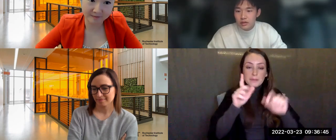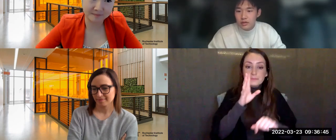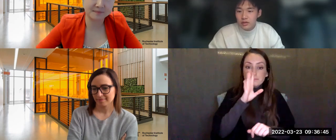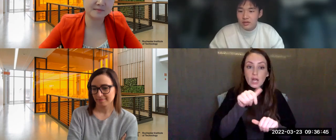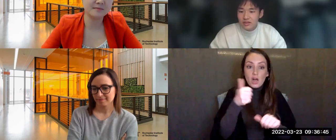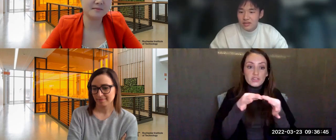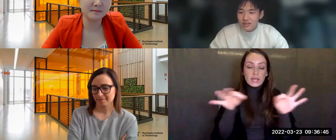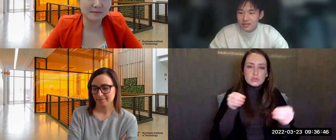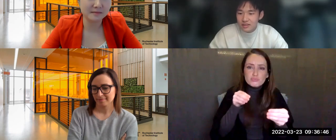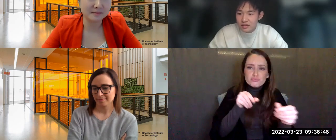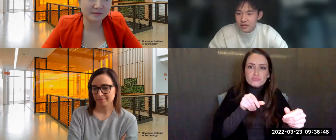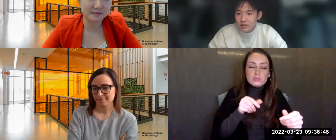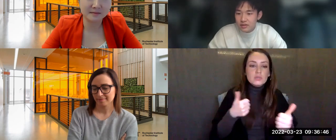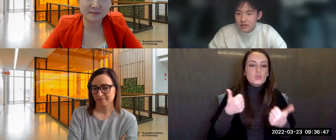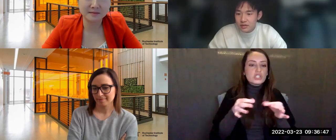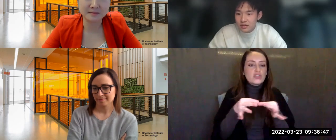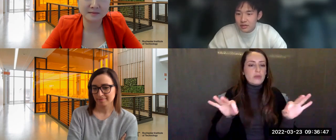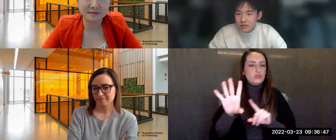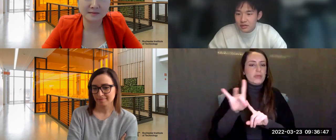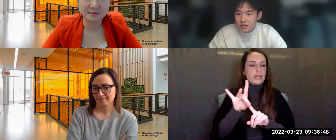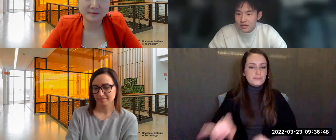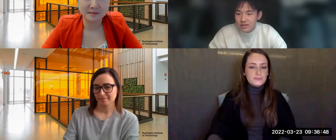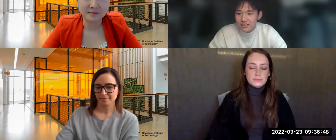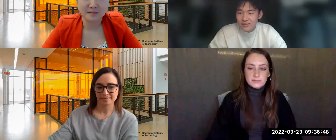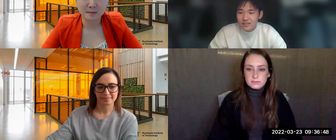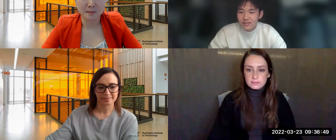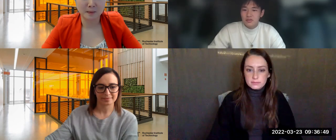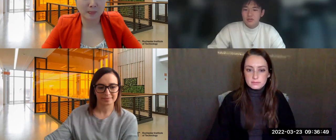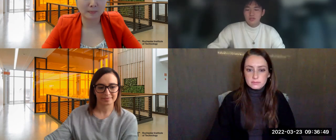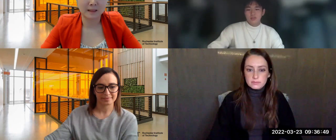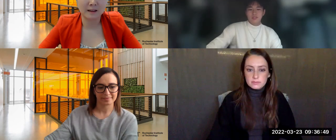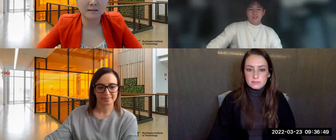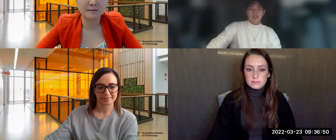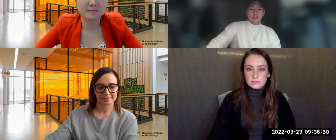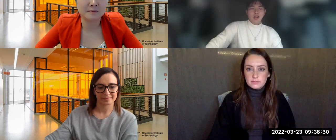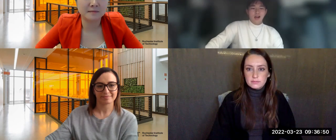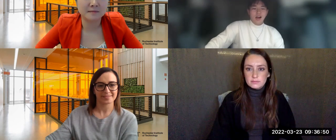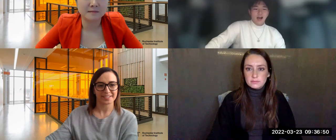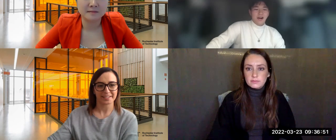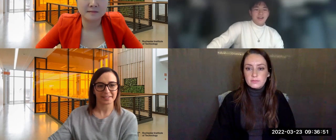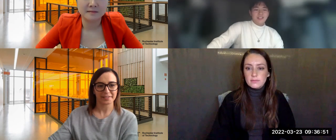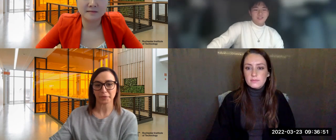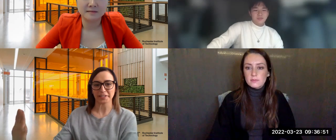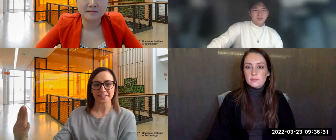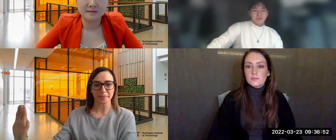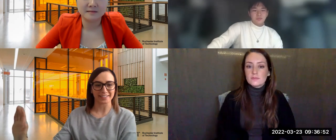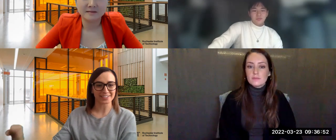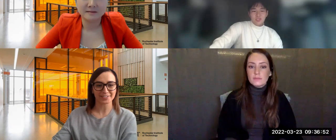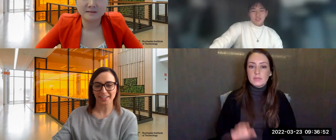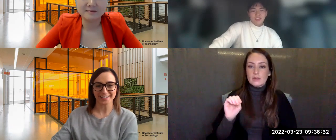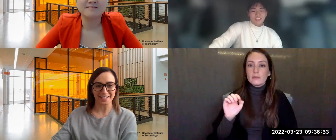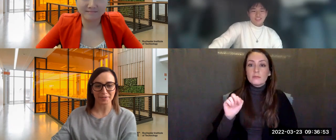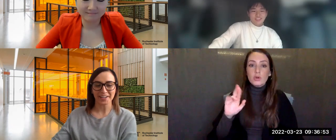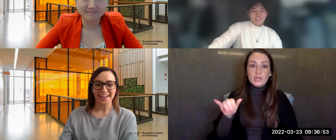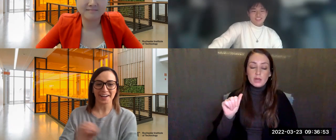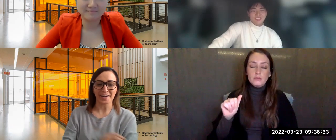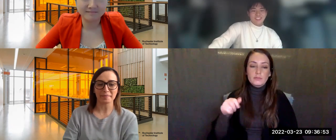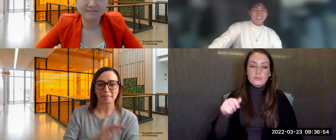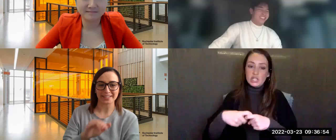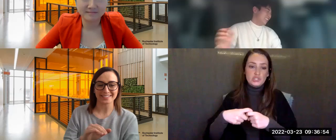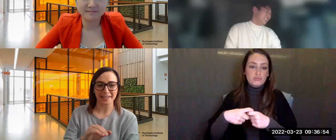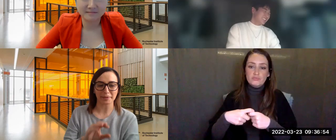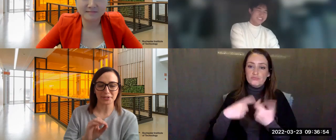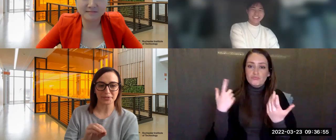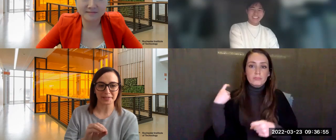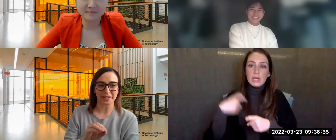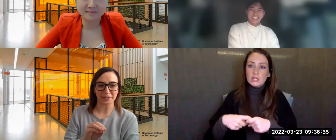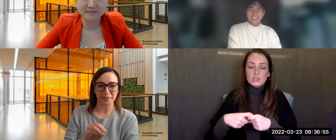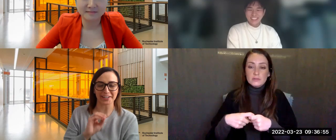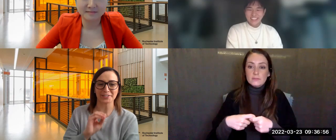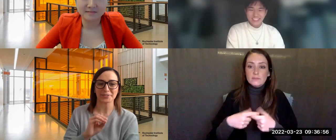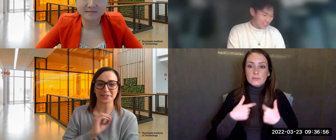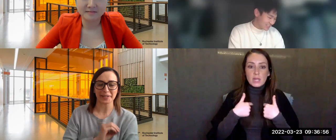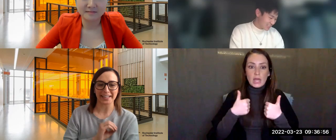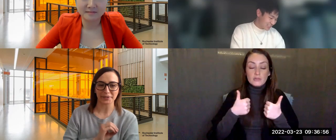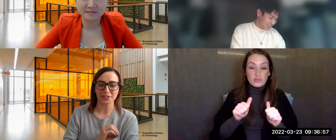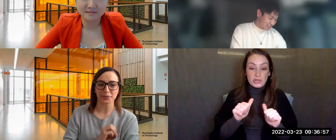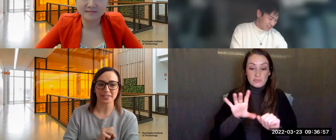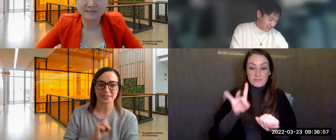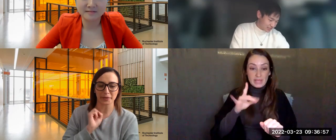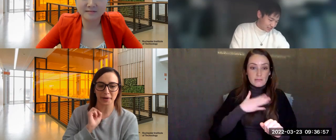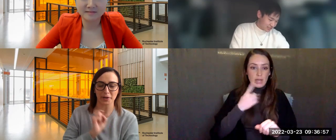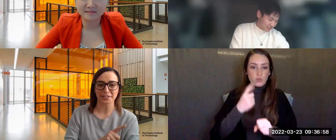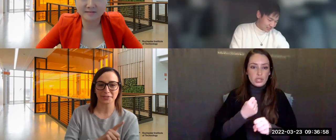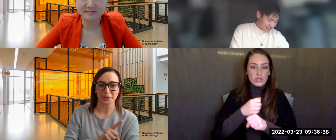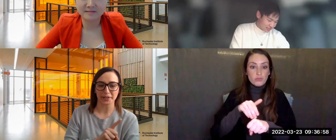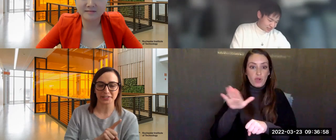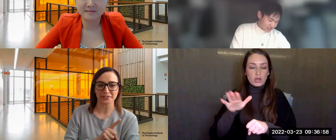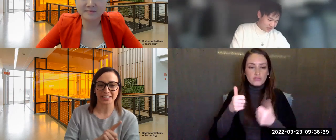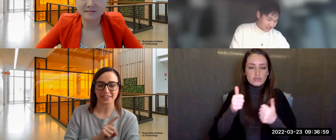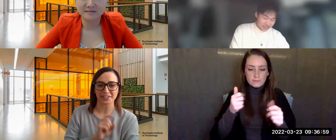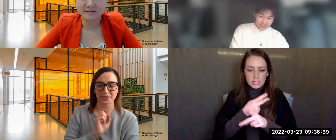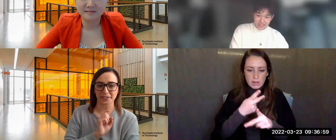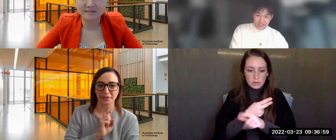And why for me it's Spanish hands down my biggest dilemma, choosing my year abroad, and choosing my language, was whether I wanted to do the one year in Vienna.